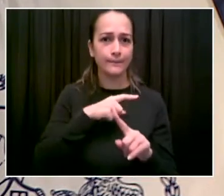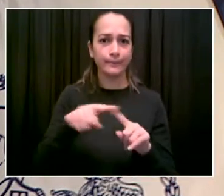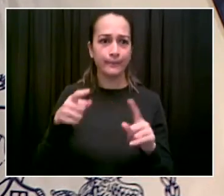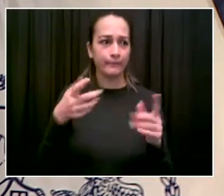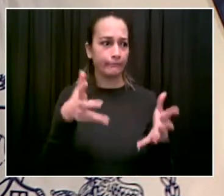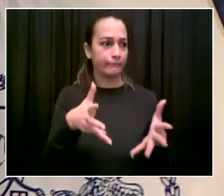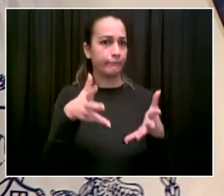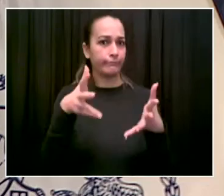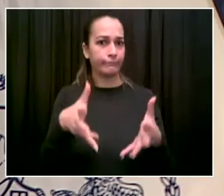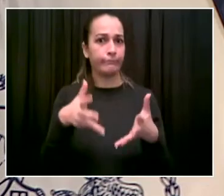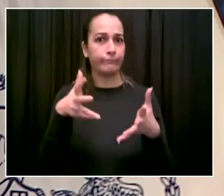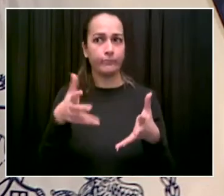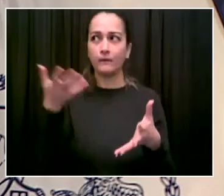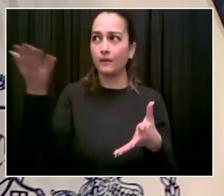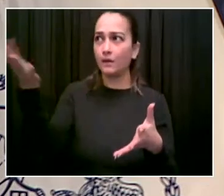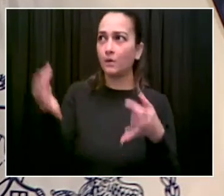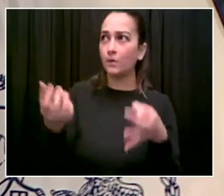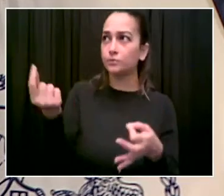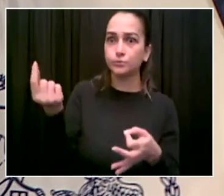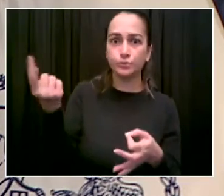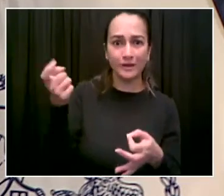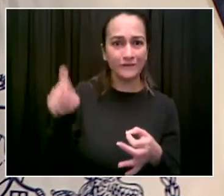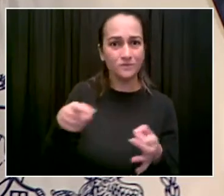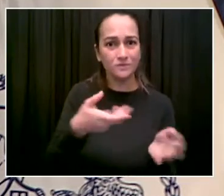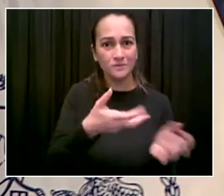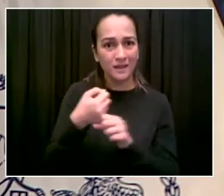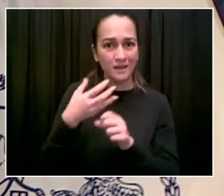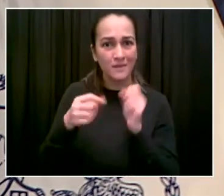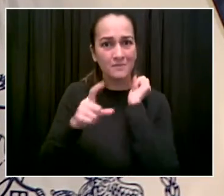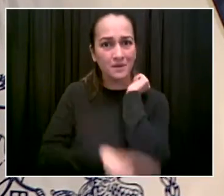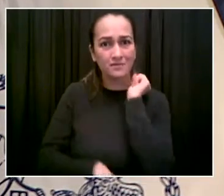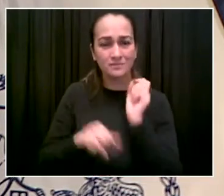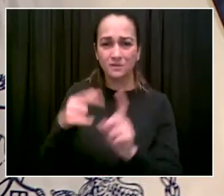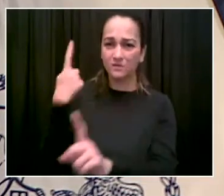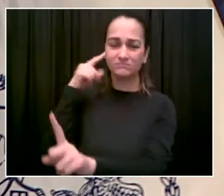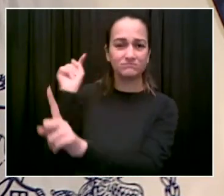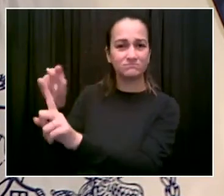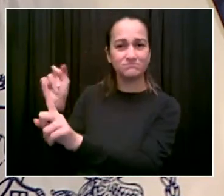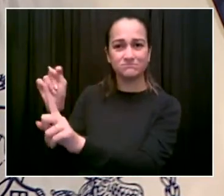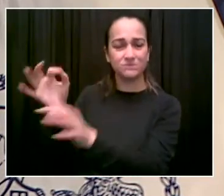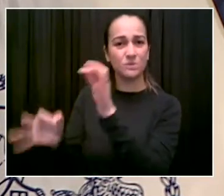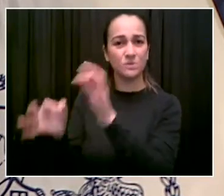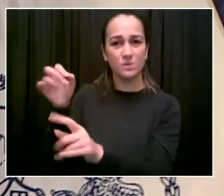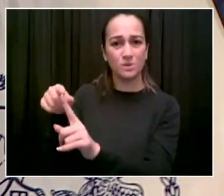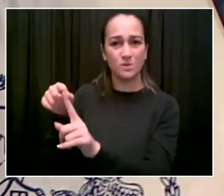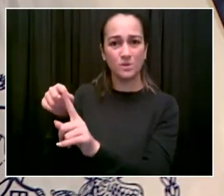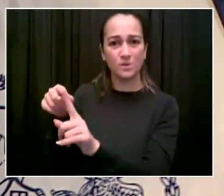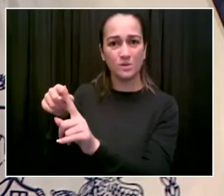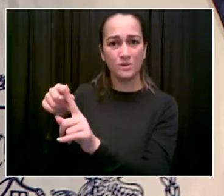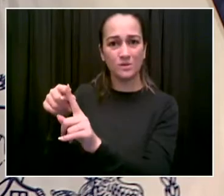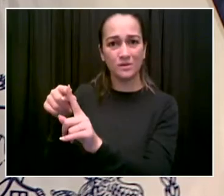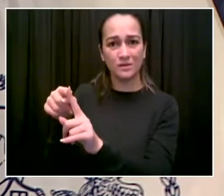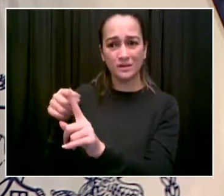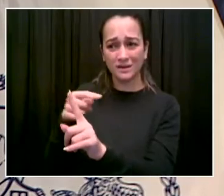TO HAPPEN, THE CONSEQUENCES, ARE NOT PPHAENG IN BECAUSE THE COURT SYSTEM IS NOT FUNCTIONING